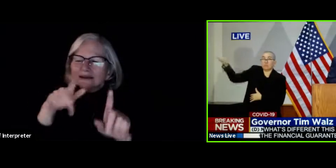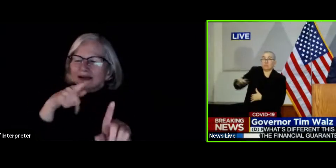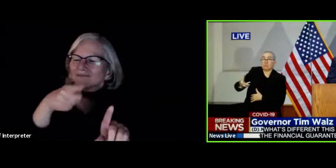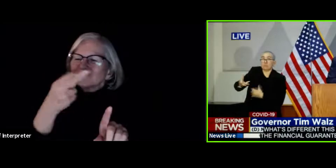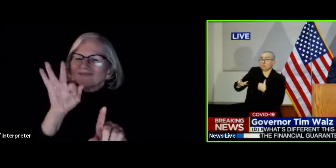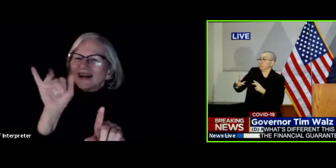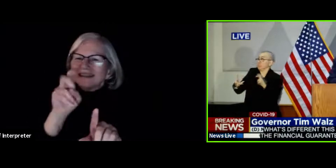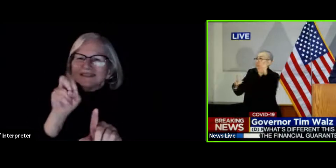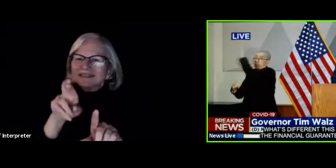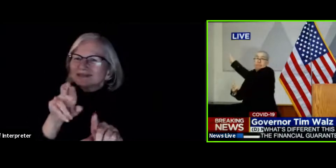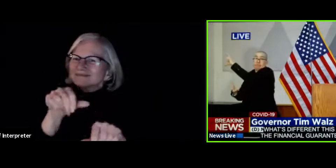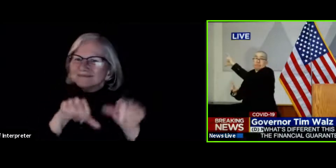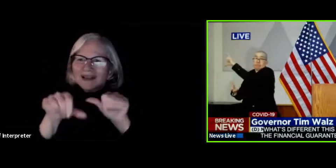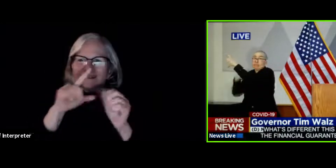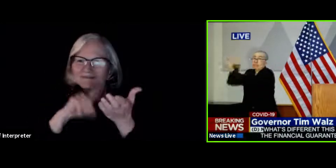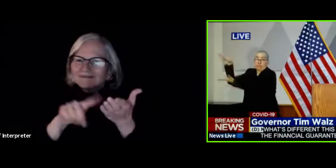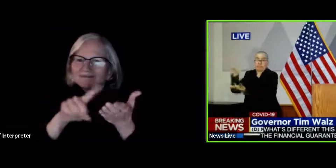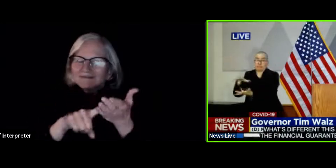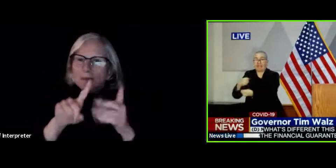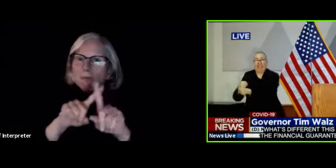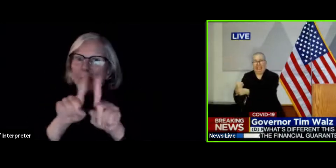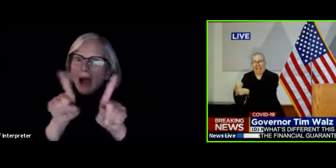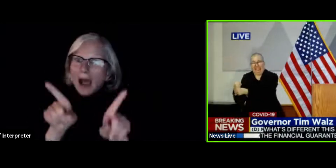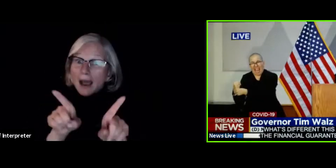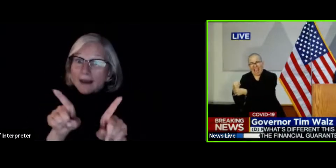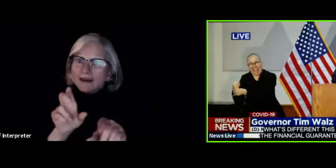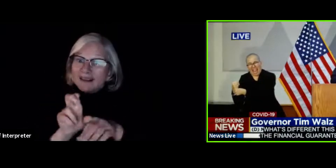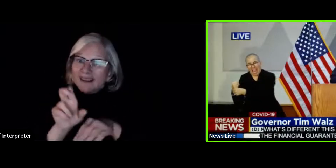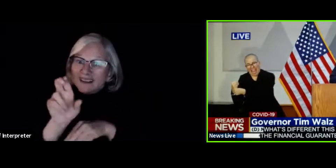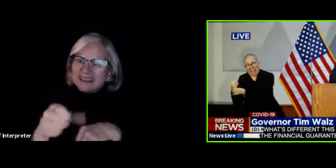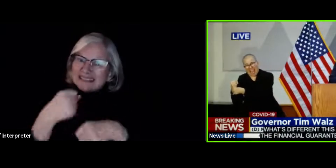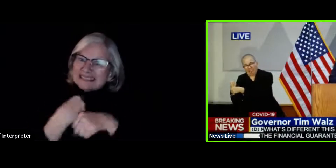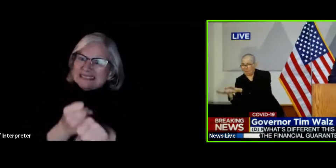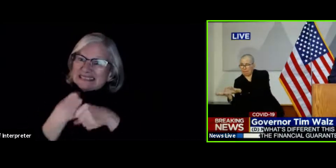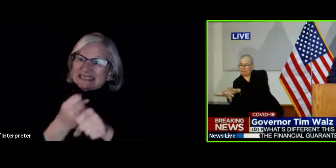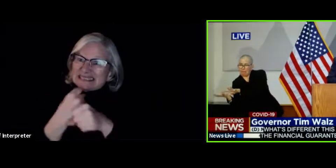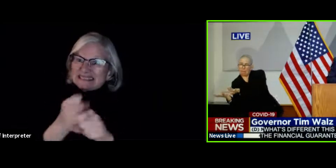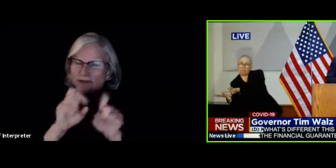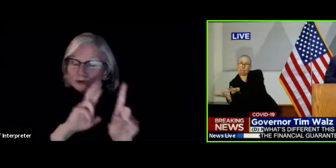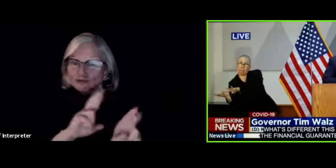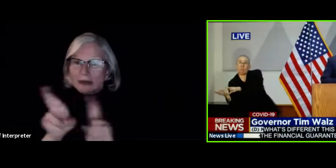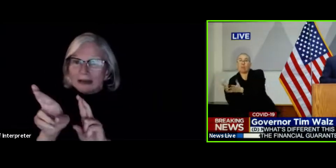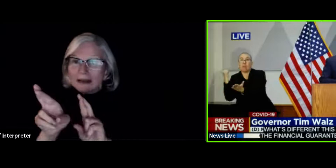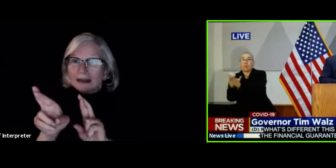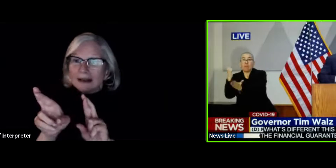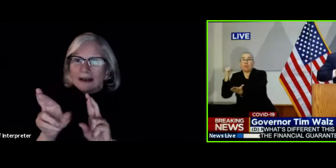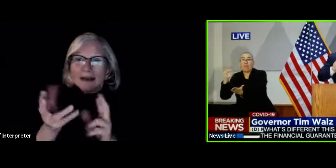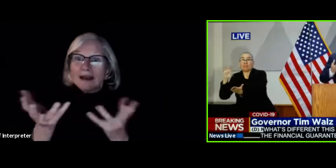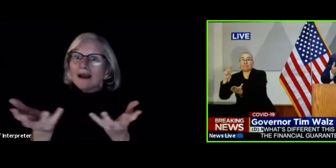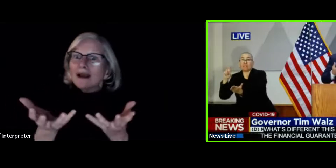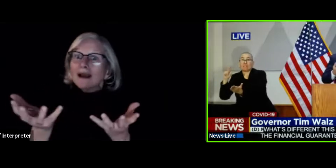MANUFACTURING SIMULTANEOUS LEEZ WHERE INSTEAD THESE WOULD HAVE WAITED AND NOW ON DECEMBER 11th IF THEY GOT A USAGE AUTHORIZATION,